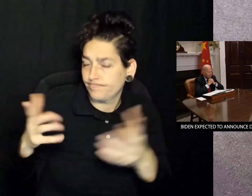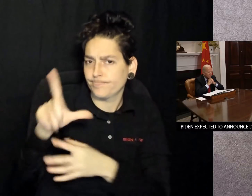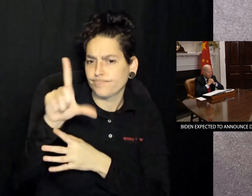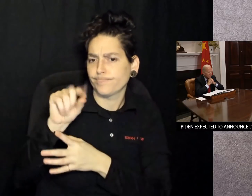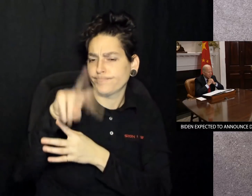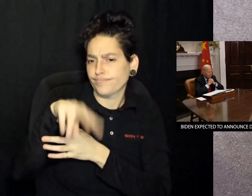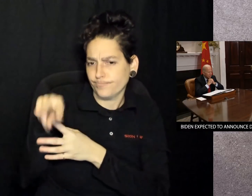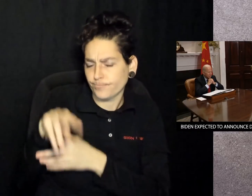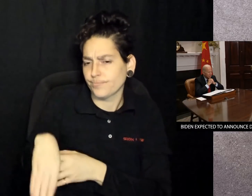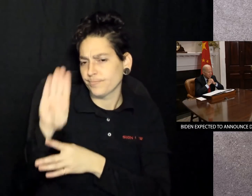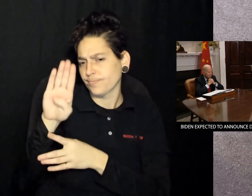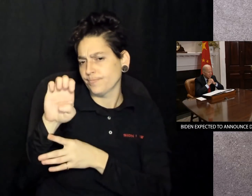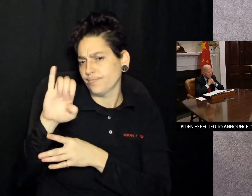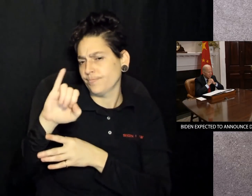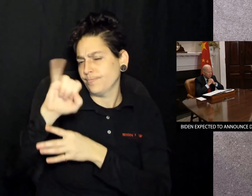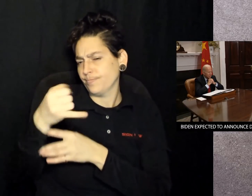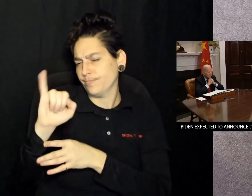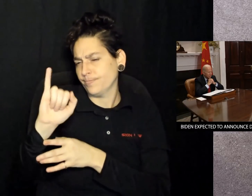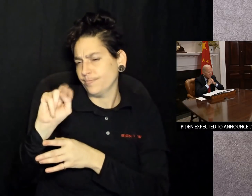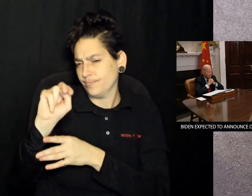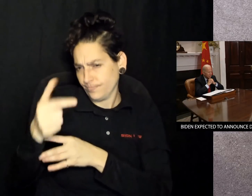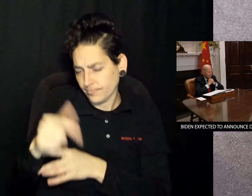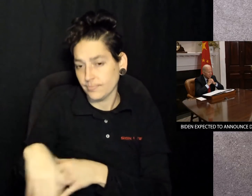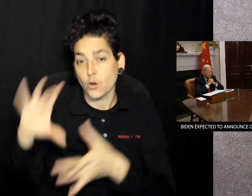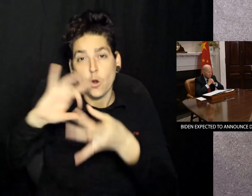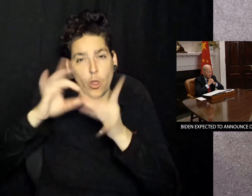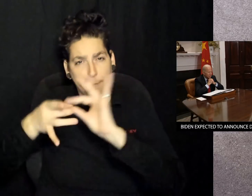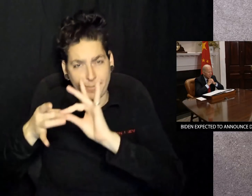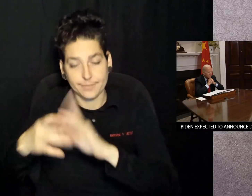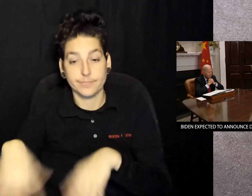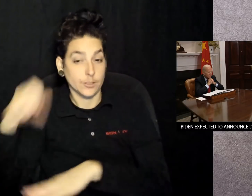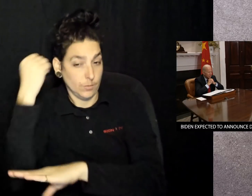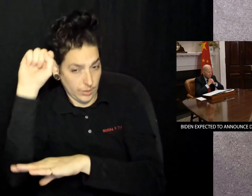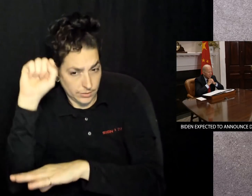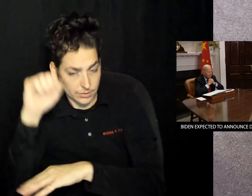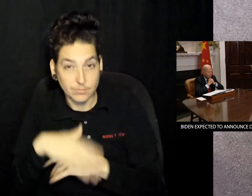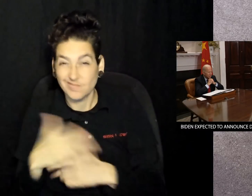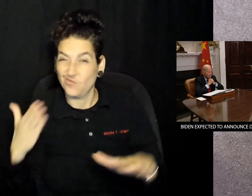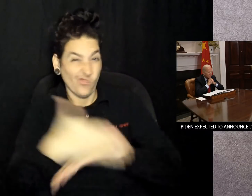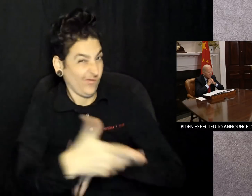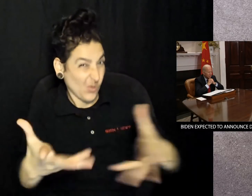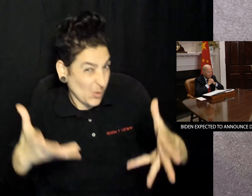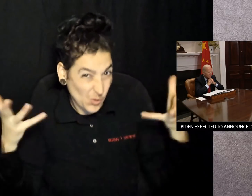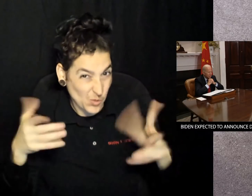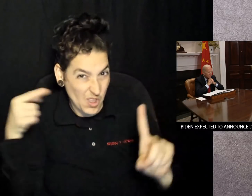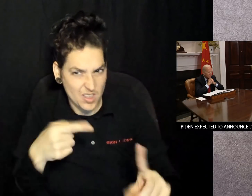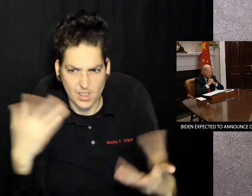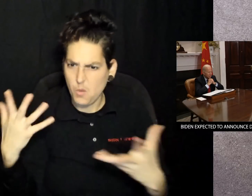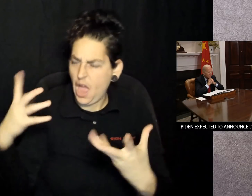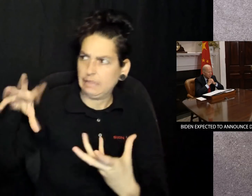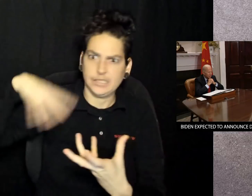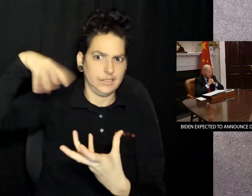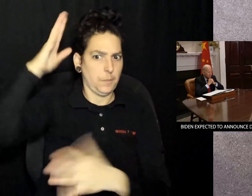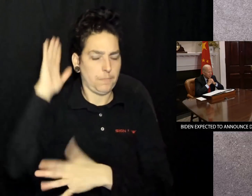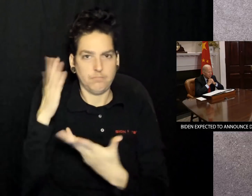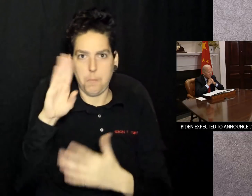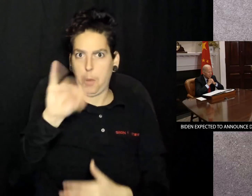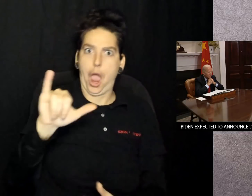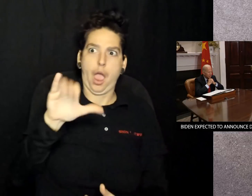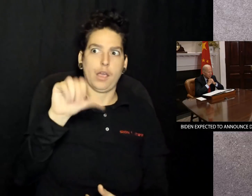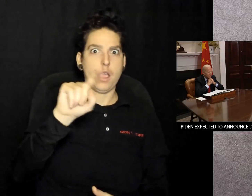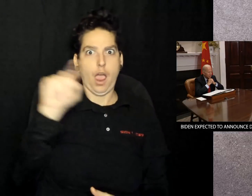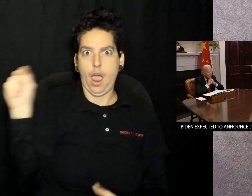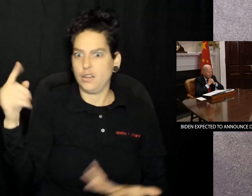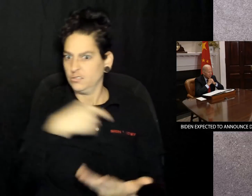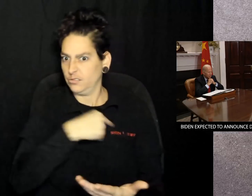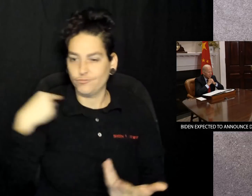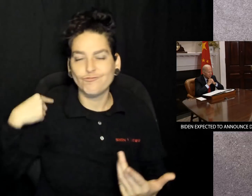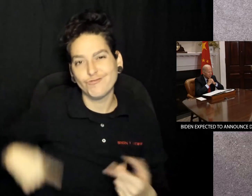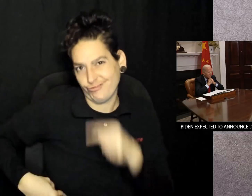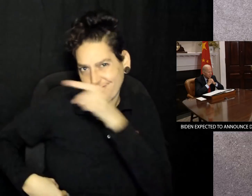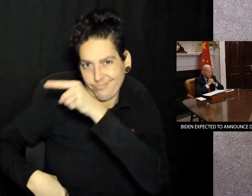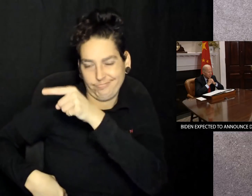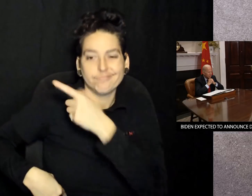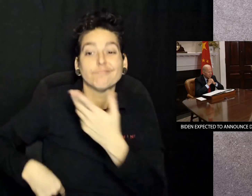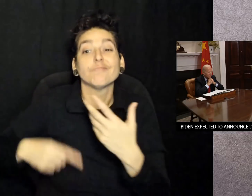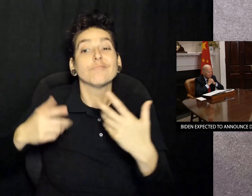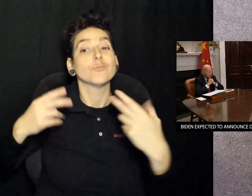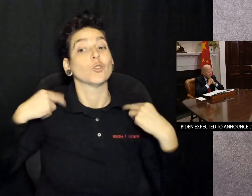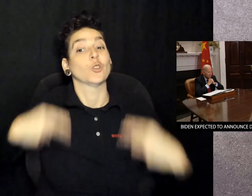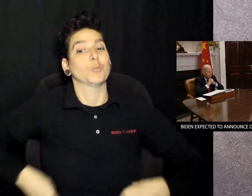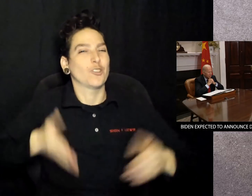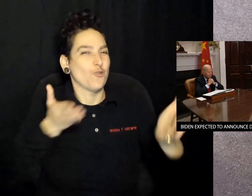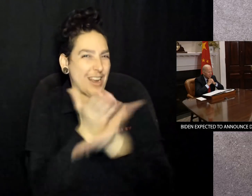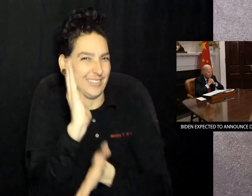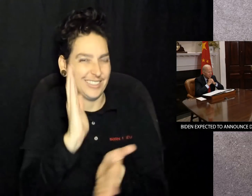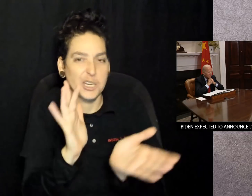a diplomatic boycott of the 2022 Beijing Olympics in protest over China's human rights abuses